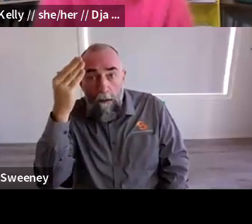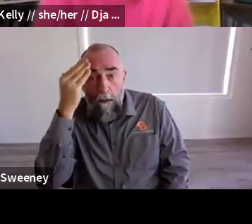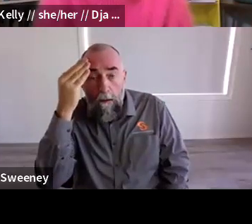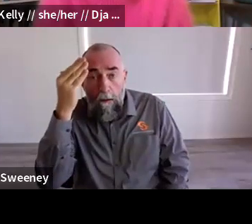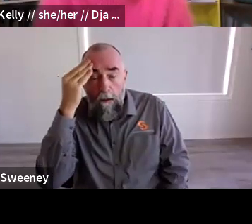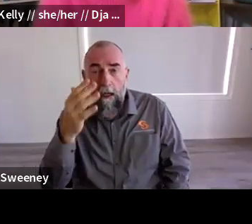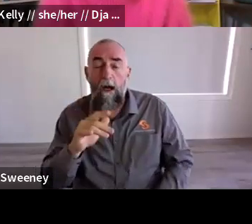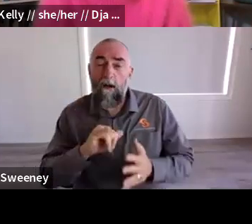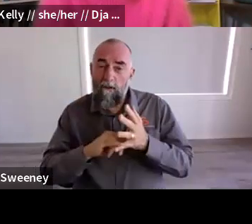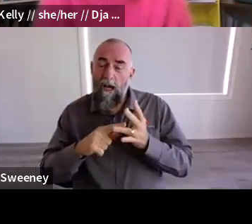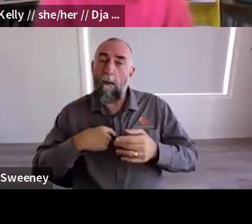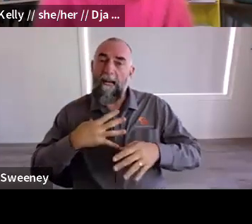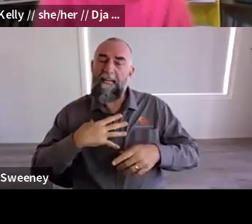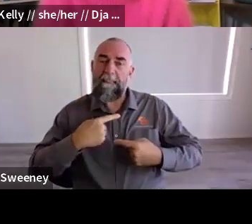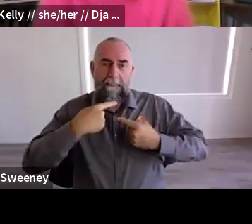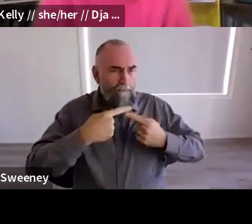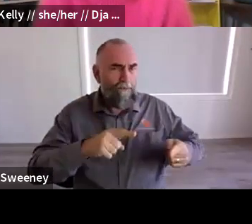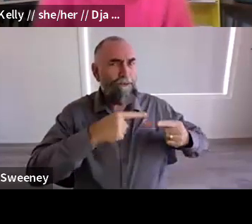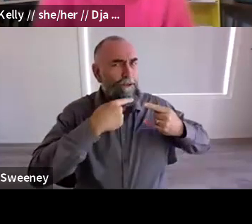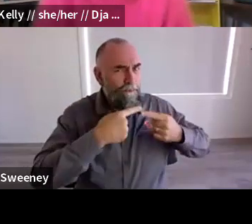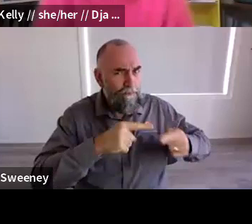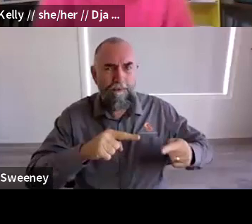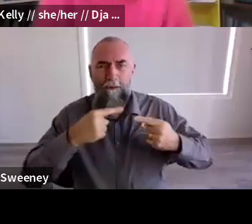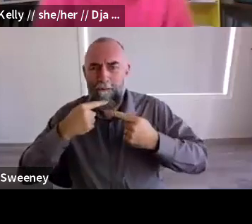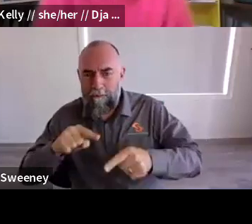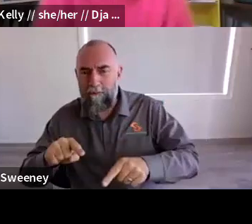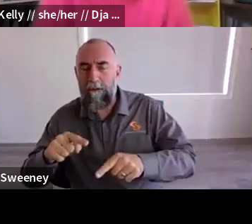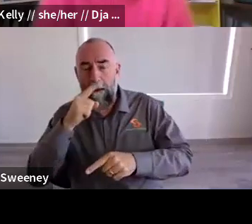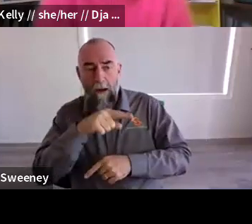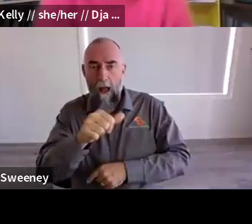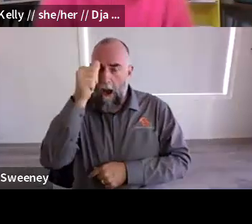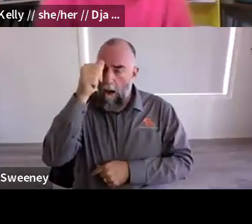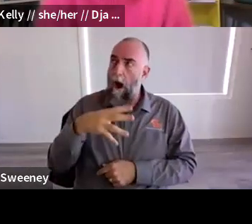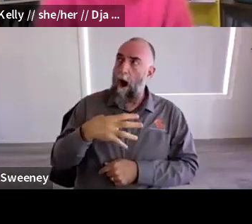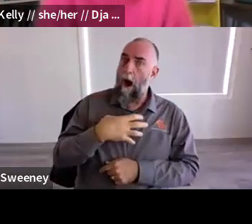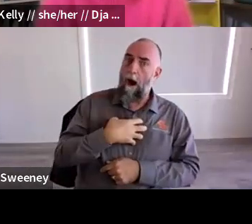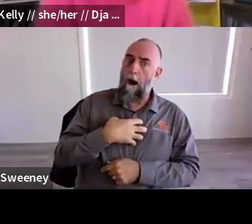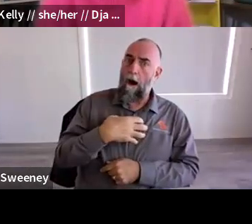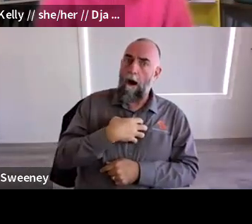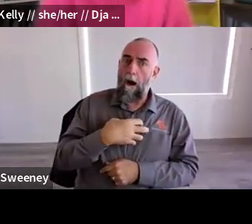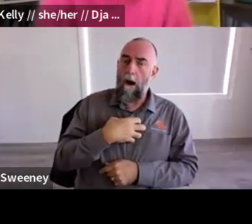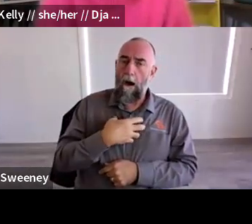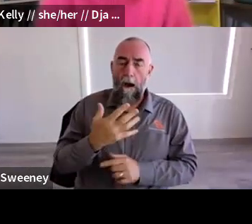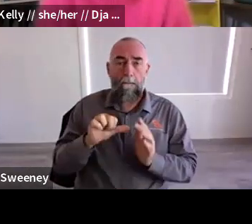that opening festival was funded by - by Santos. A lot of people didn't know